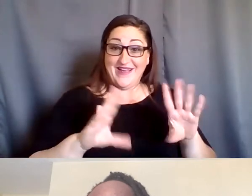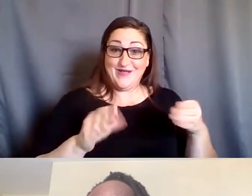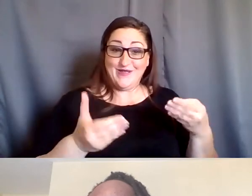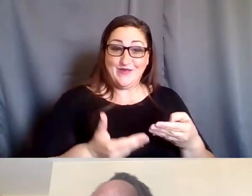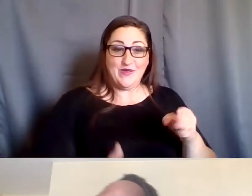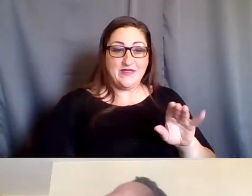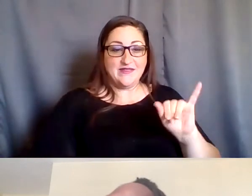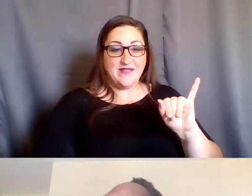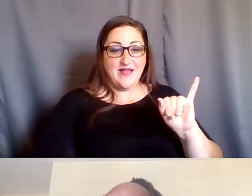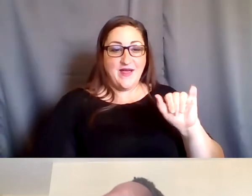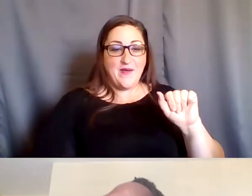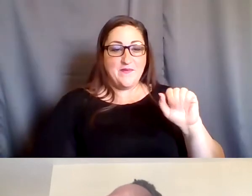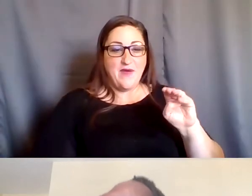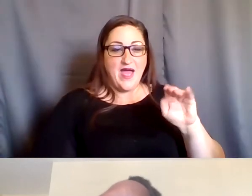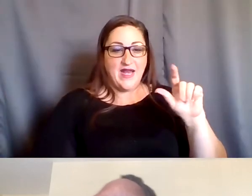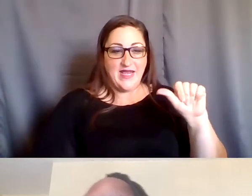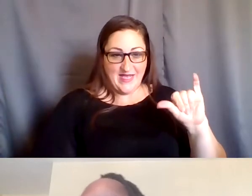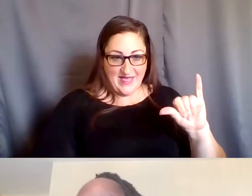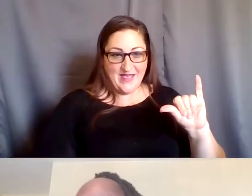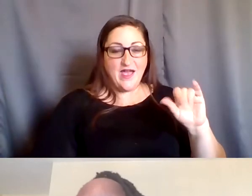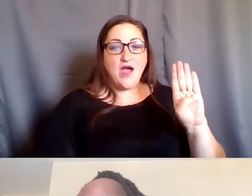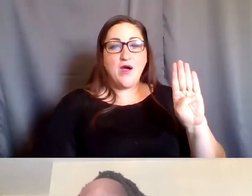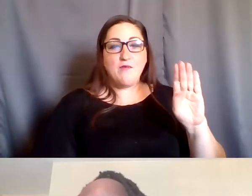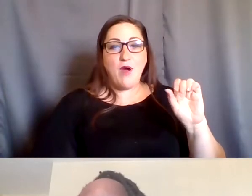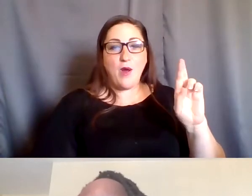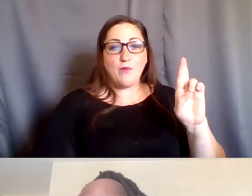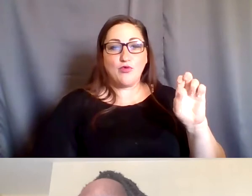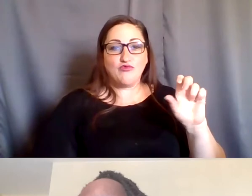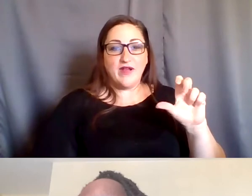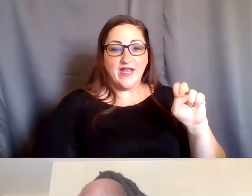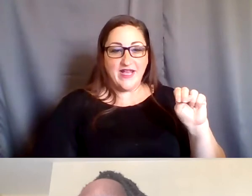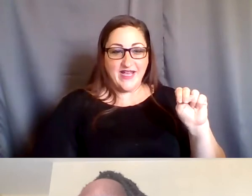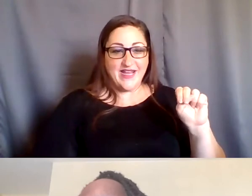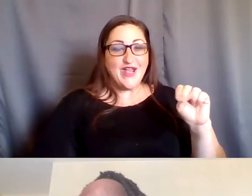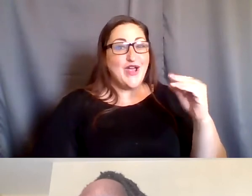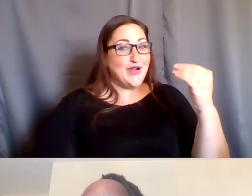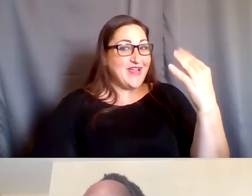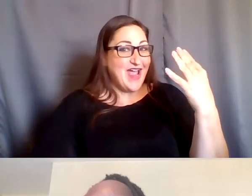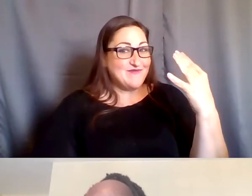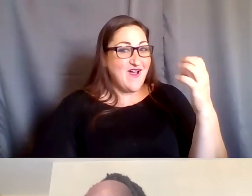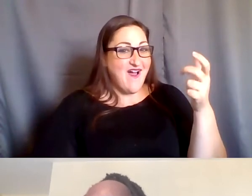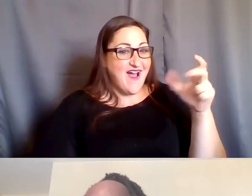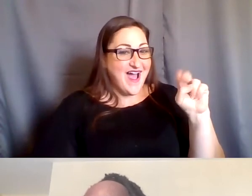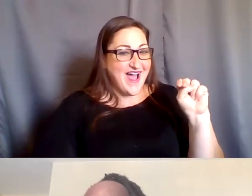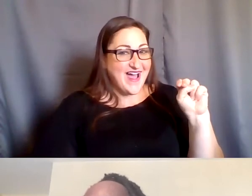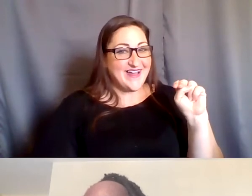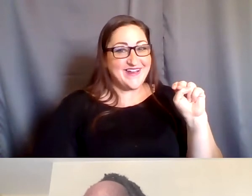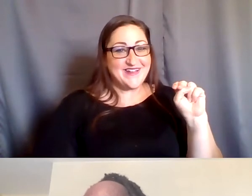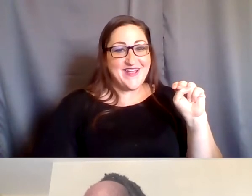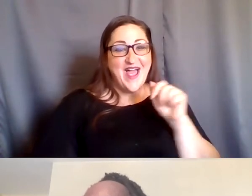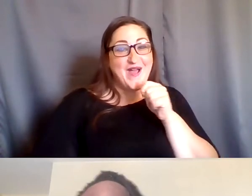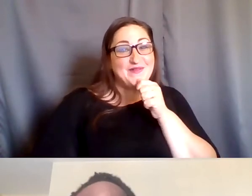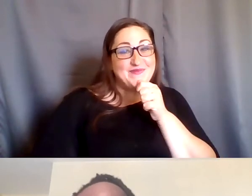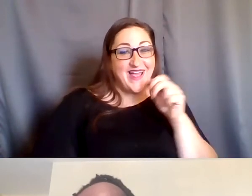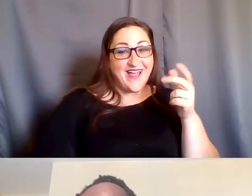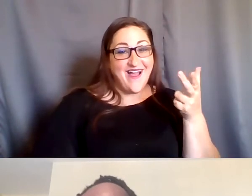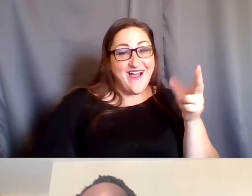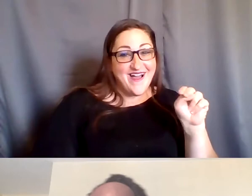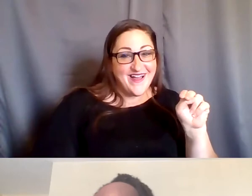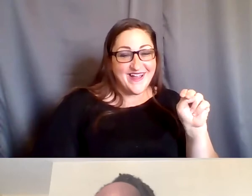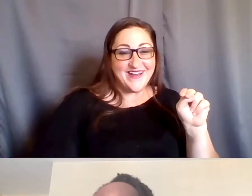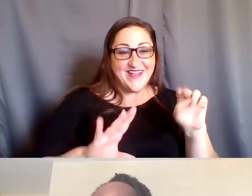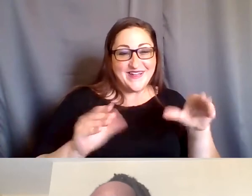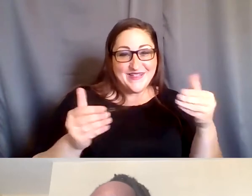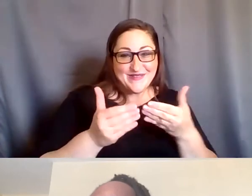and I'd like for her to turn her camera on and turn her mic on and introduce herself and give us an audio description.